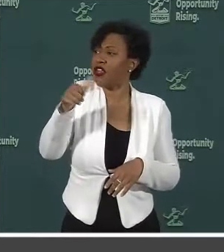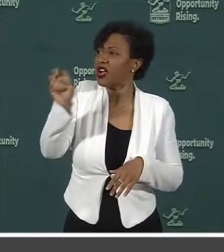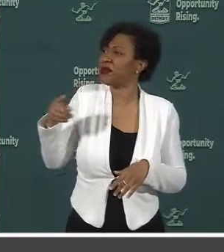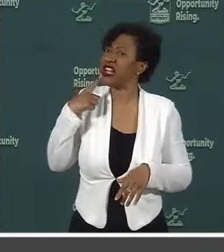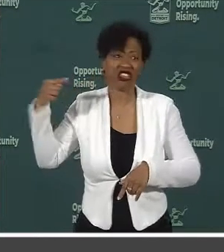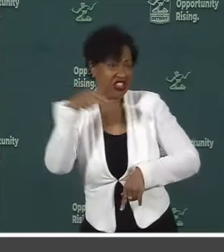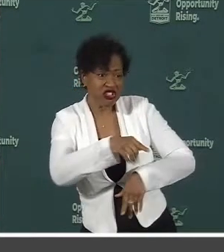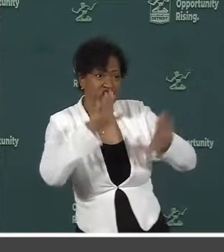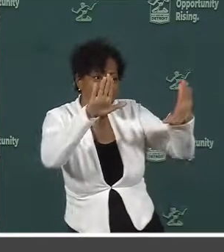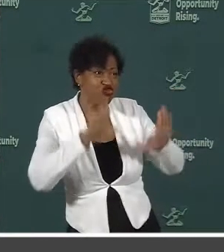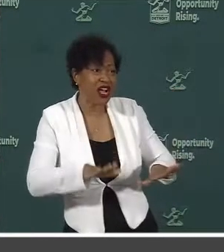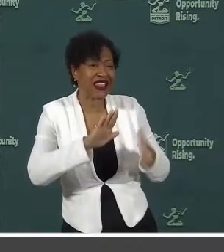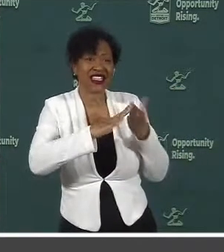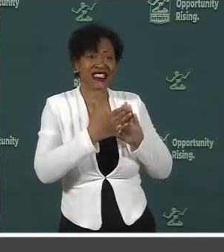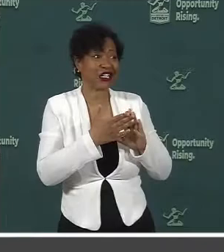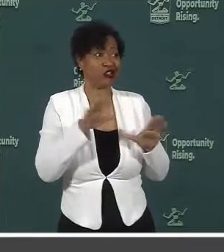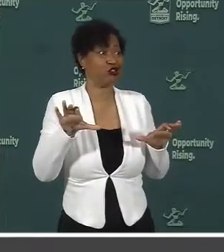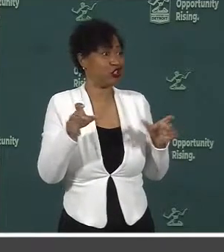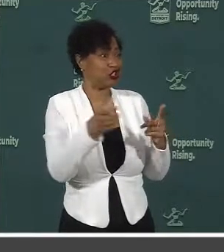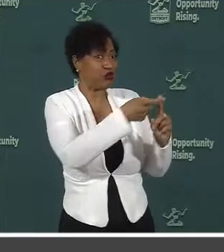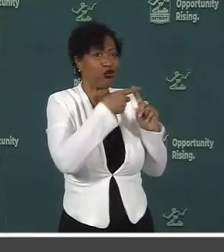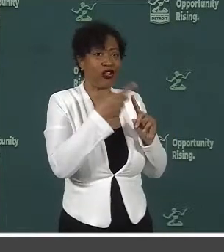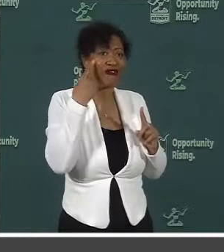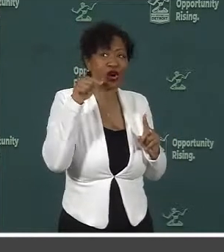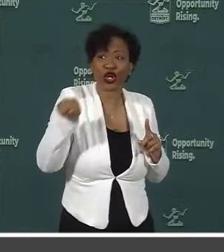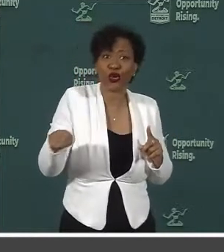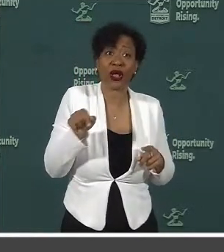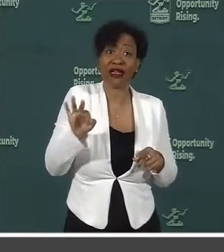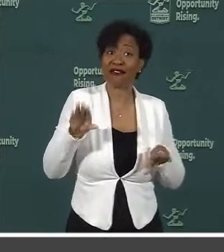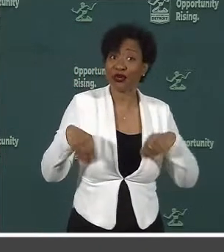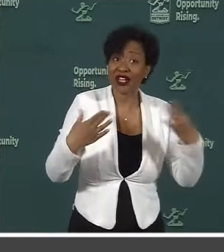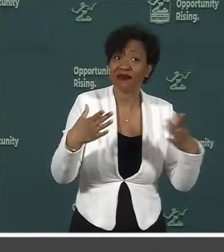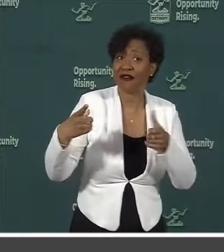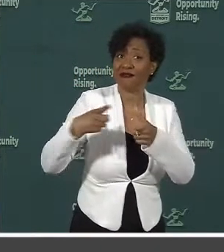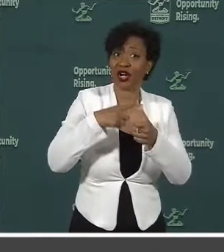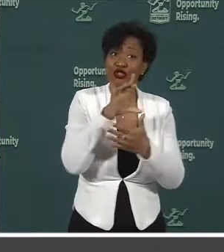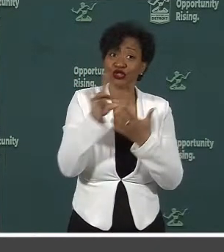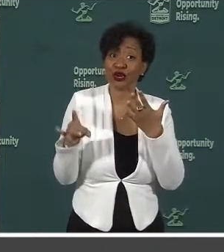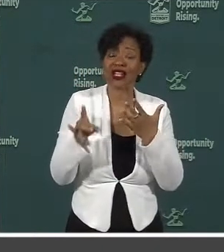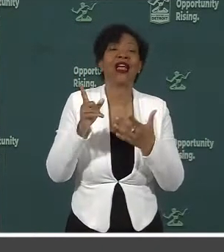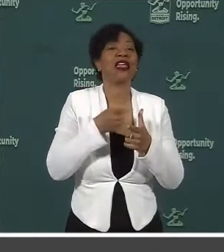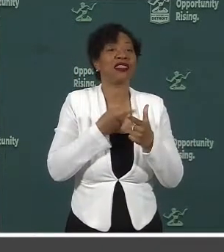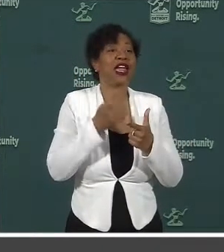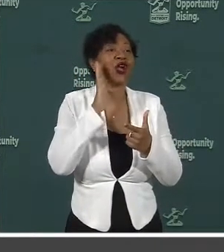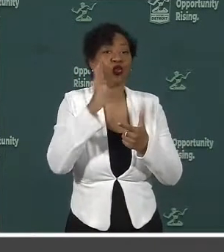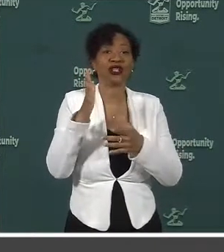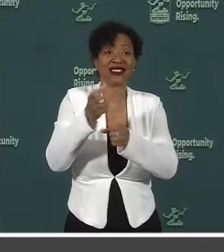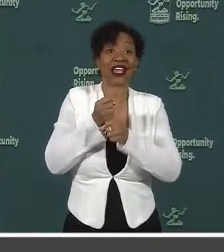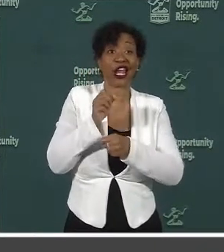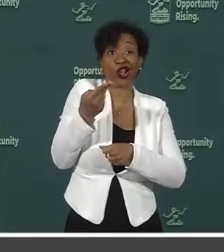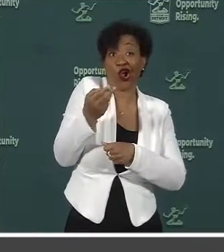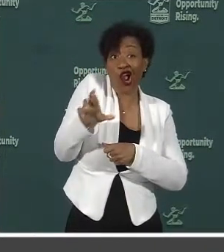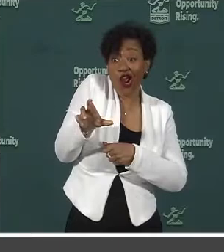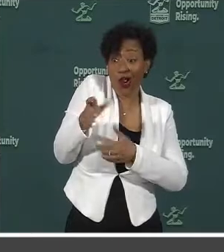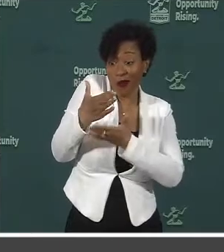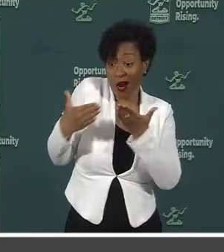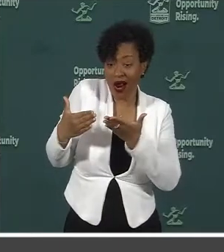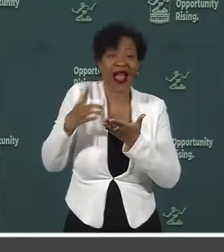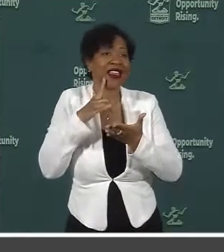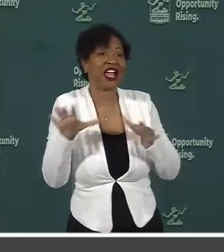RECRUITING FOR YOU IF YOU GIVE THEM FIRST CHOICE THEY TAKE A BUNCH OF YOUR H.R. COSTS OUT OF THE COMPANY AND NOW THE COOL